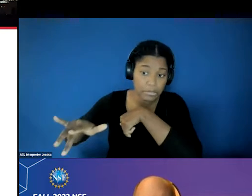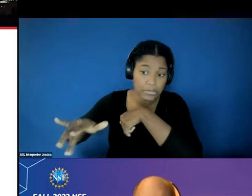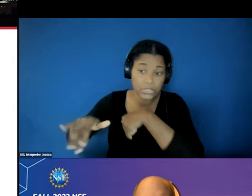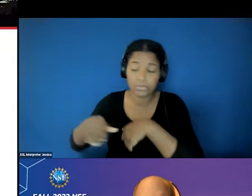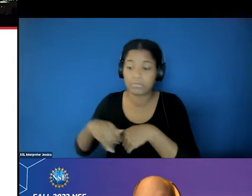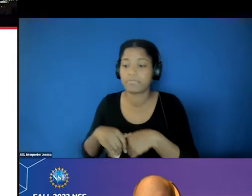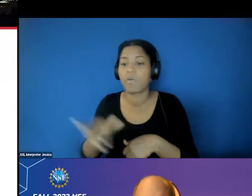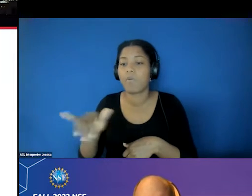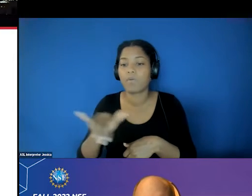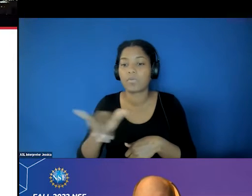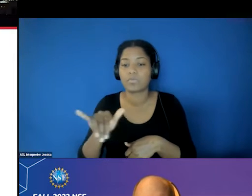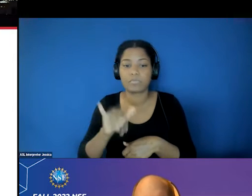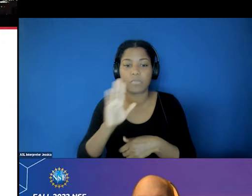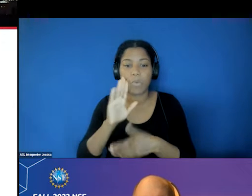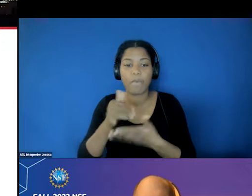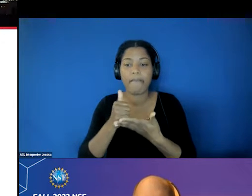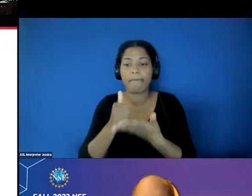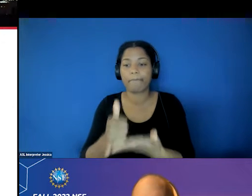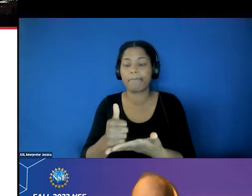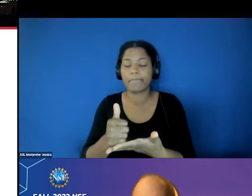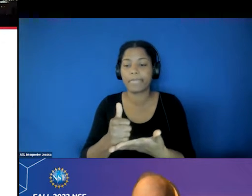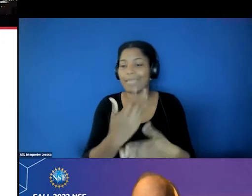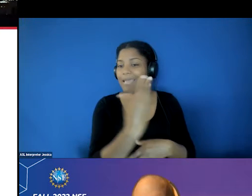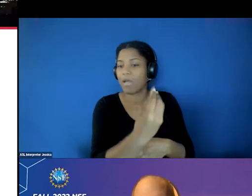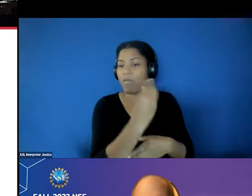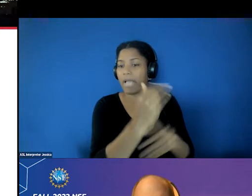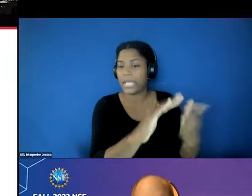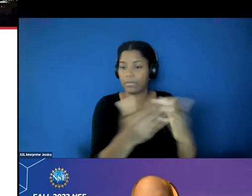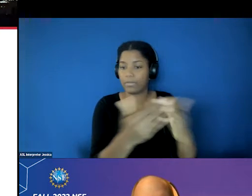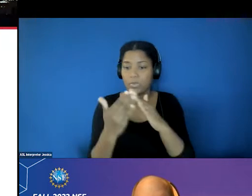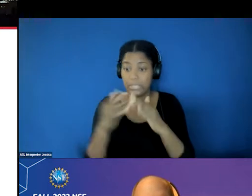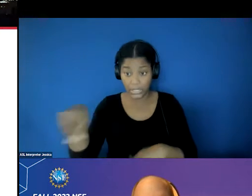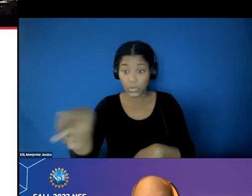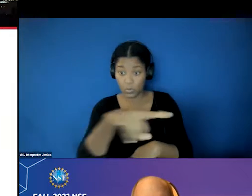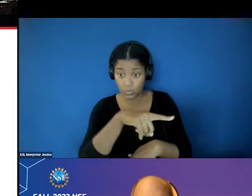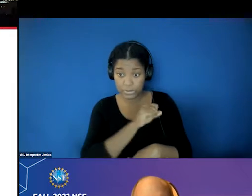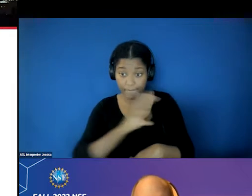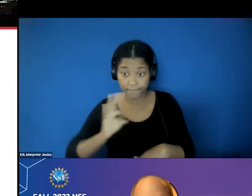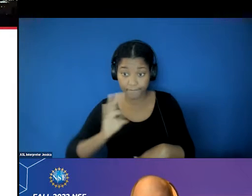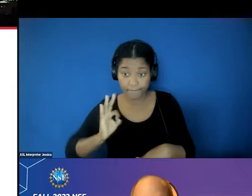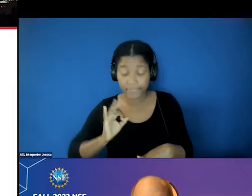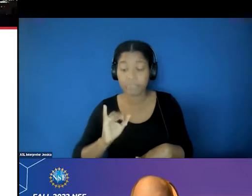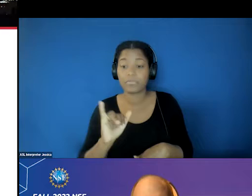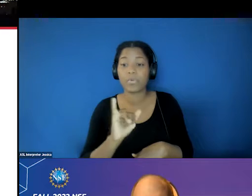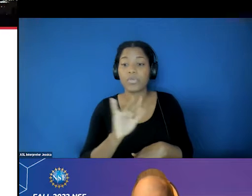And also helps the external community, that is you, the faculty and your sponsored research offices,